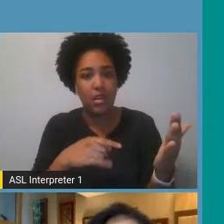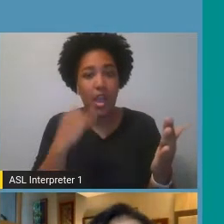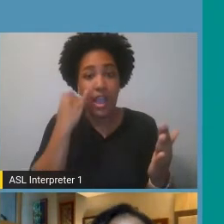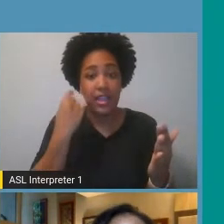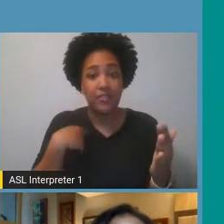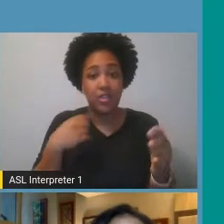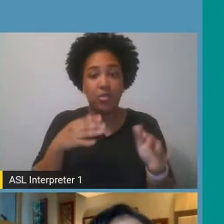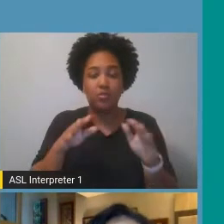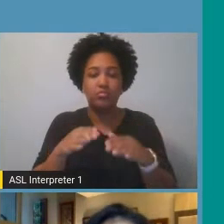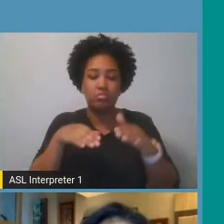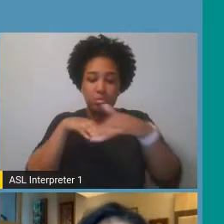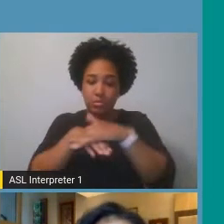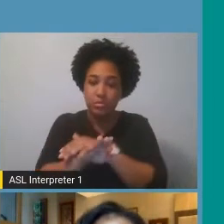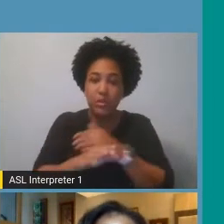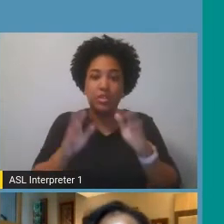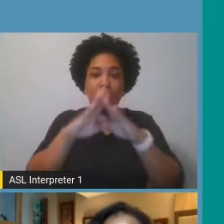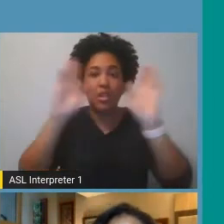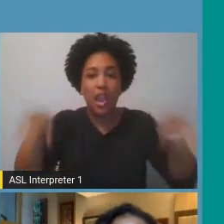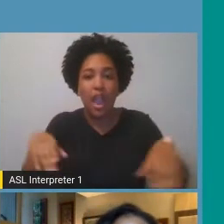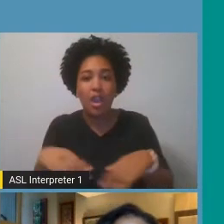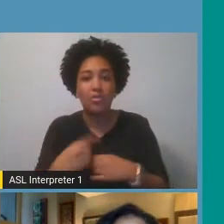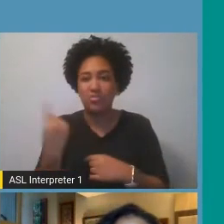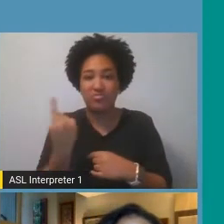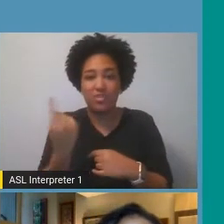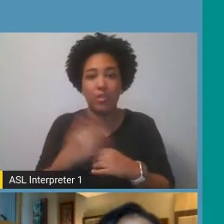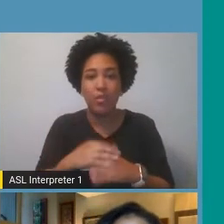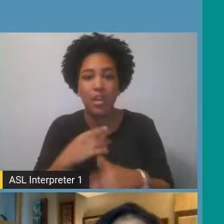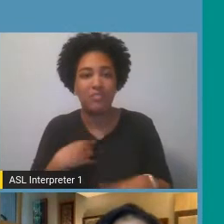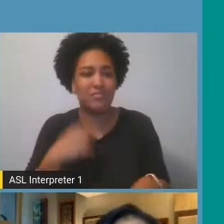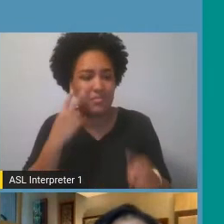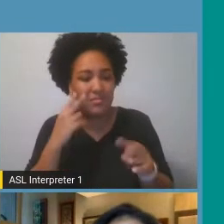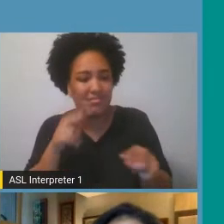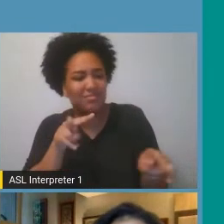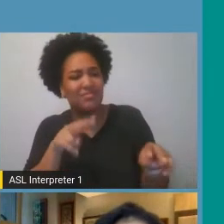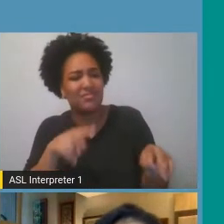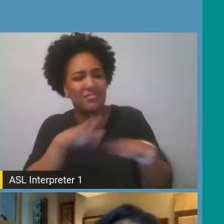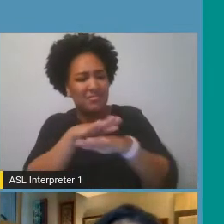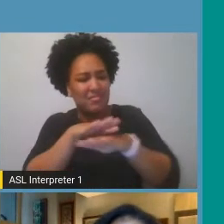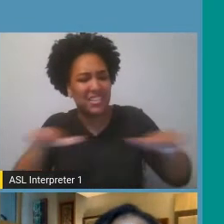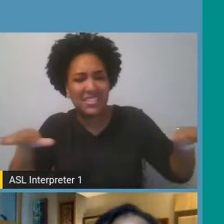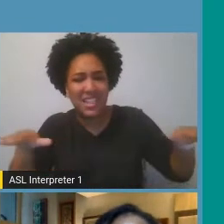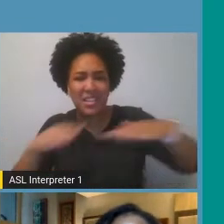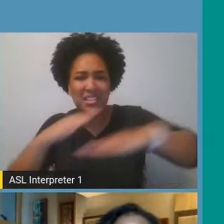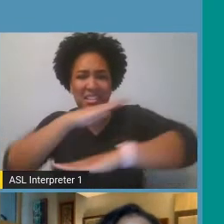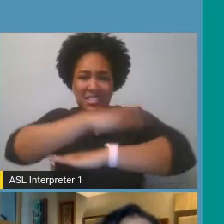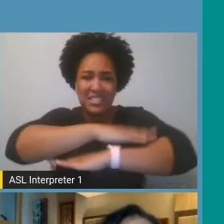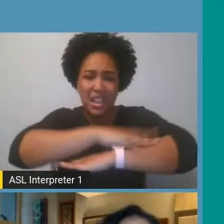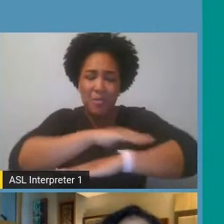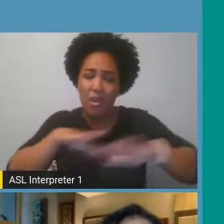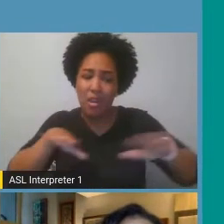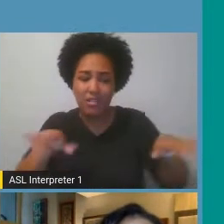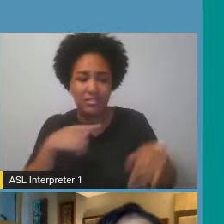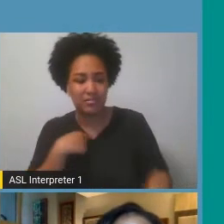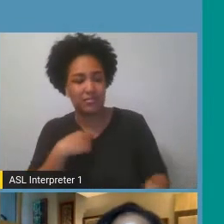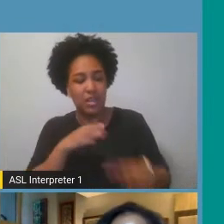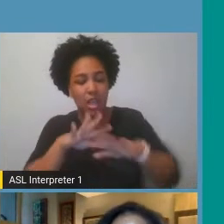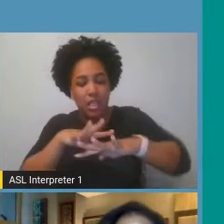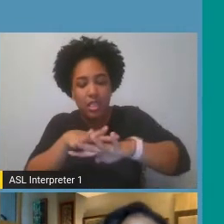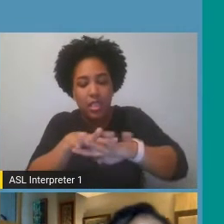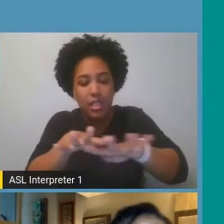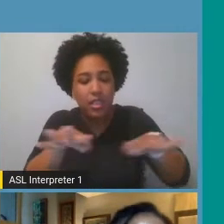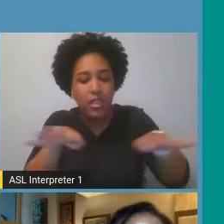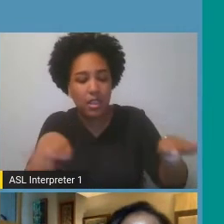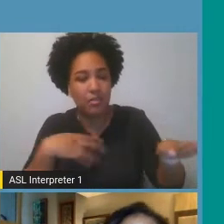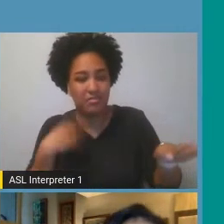displayed on a coffee table, and splayed out in a fan like fashion where you could see the artists,